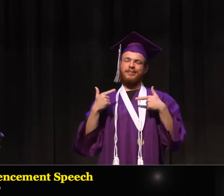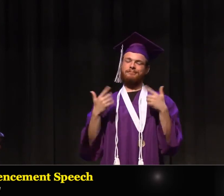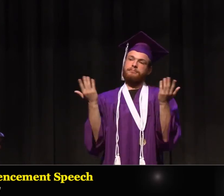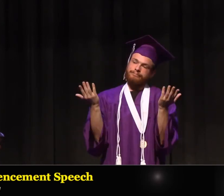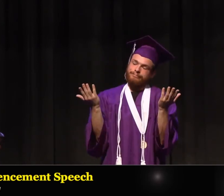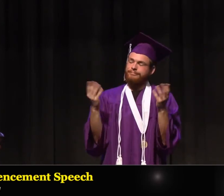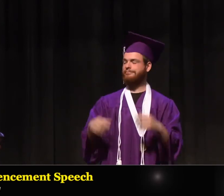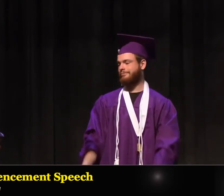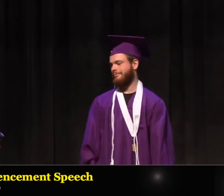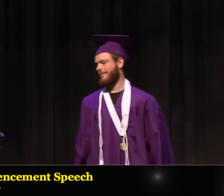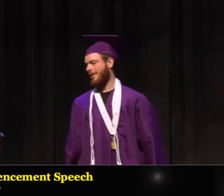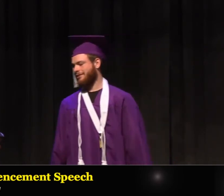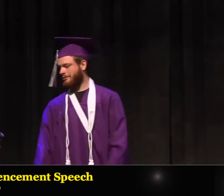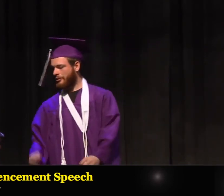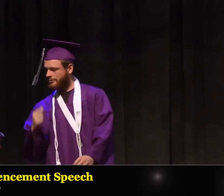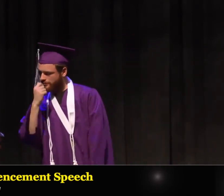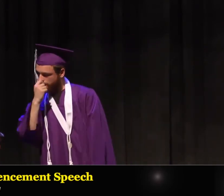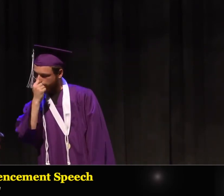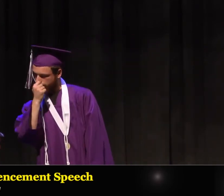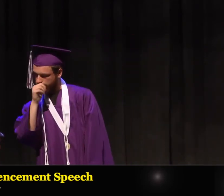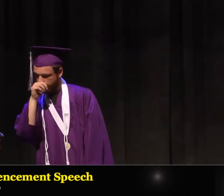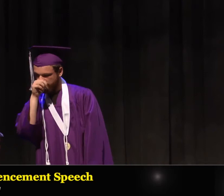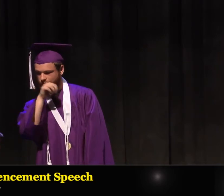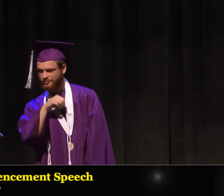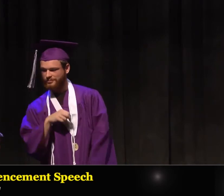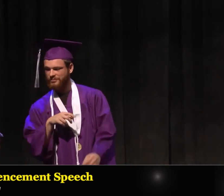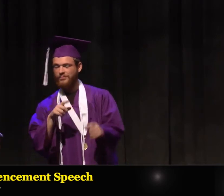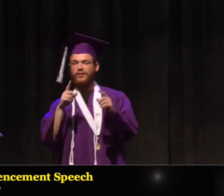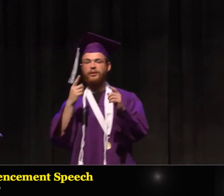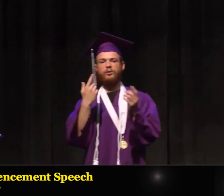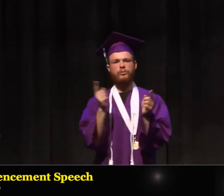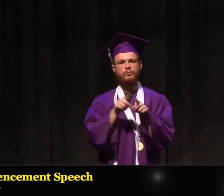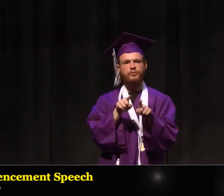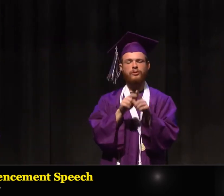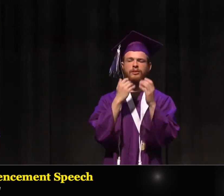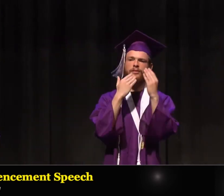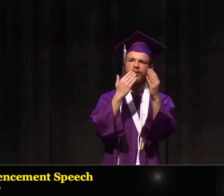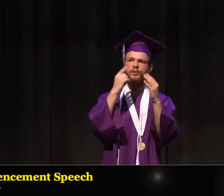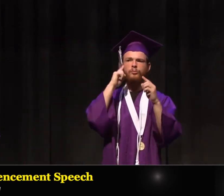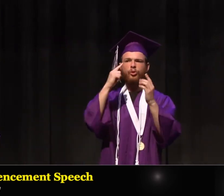That's part of life. They taught us that this is all part of life.